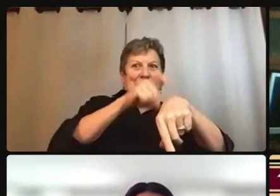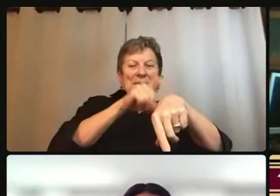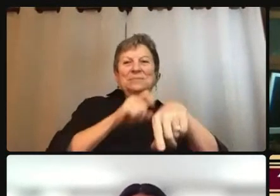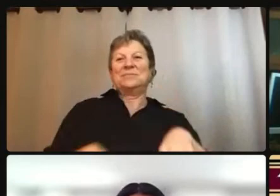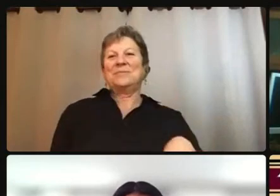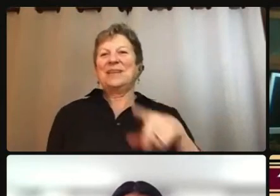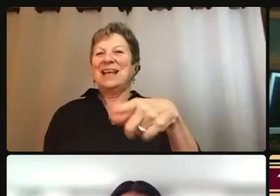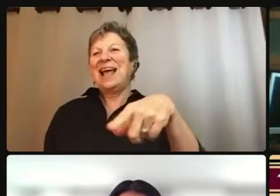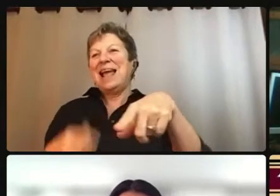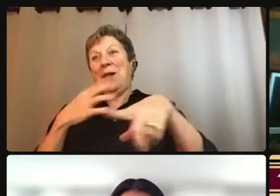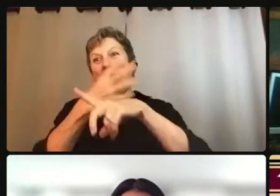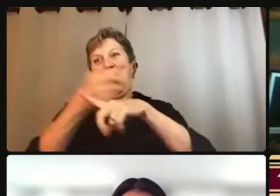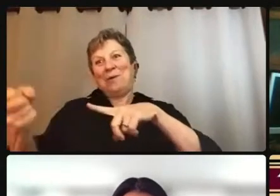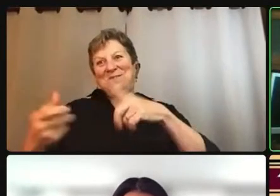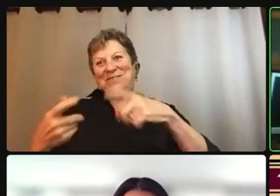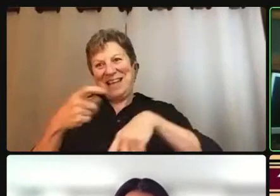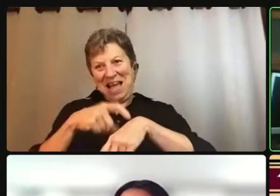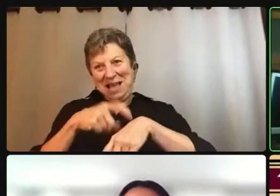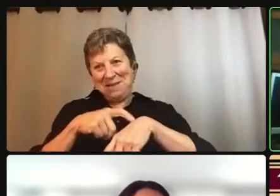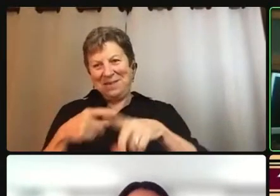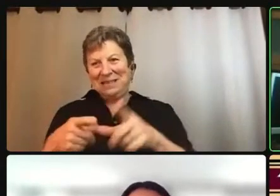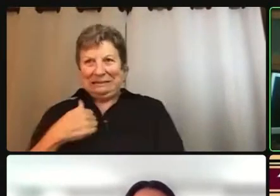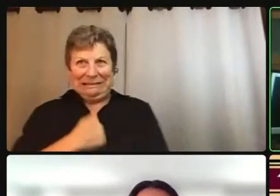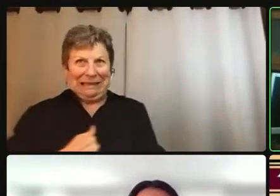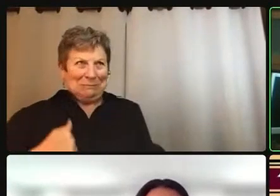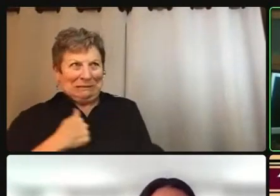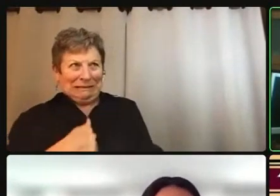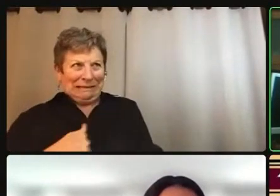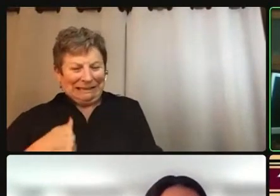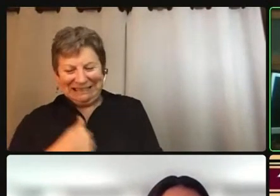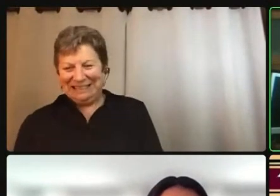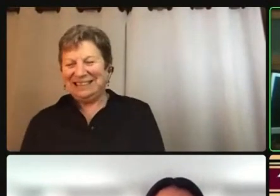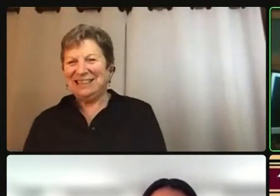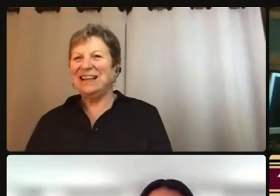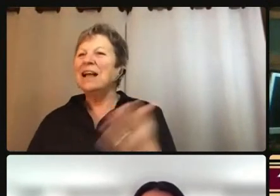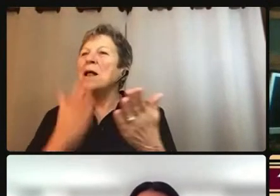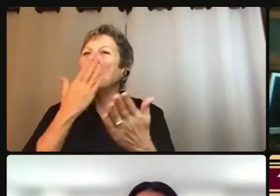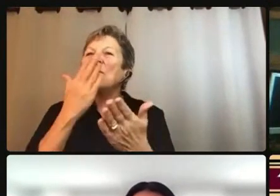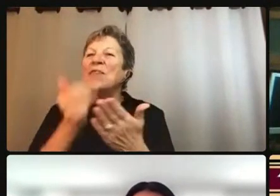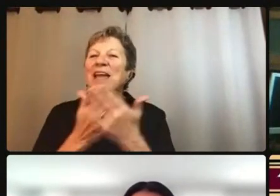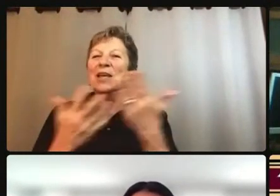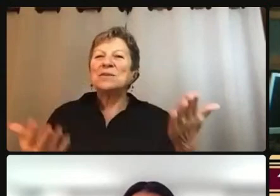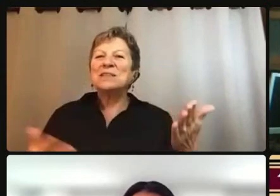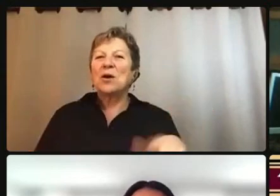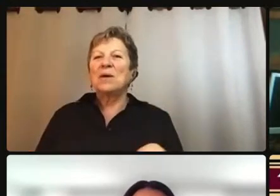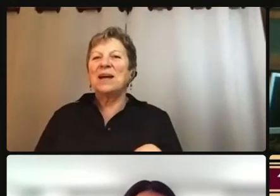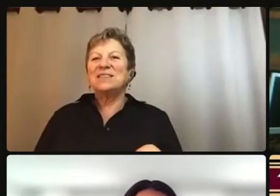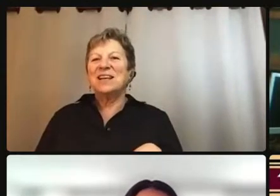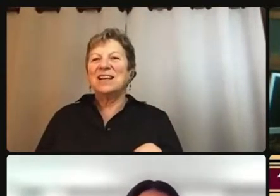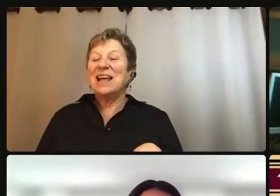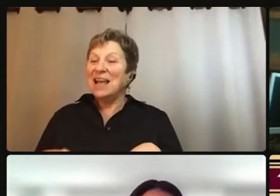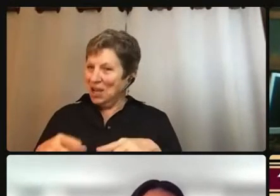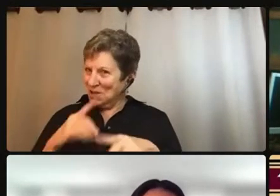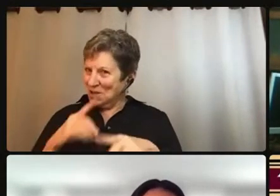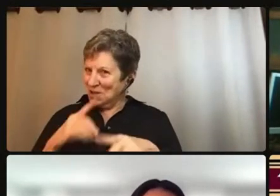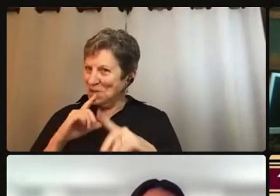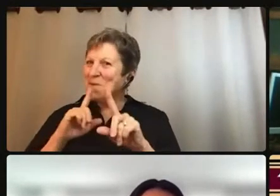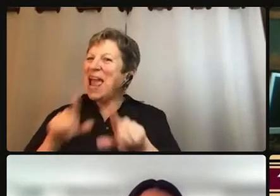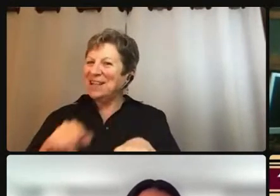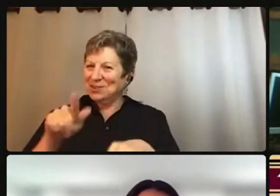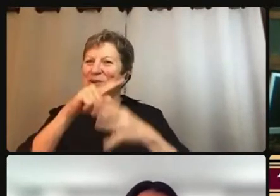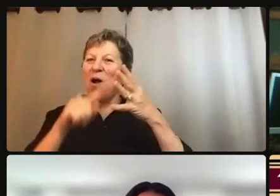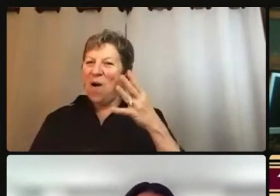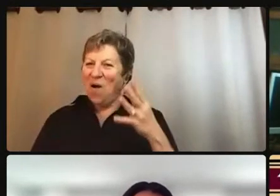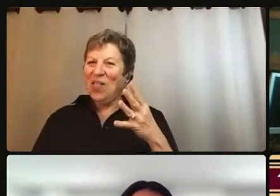SO IT'S IT'S YES SORRY WE ARE